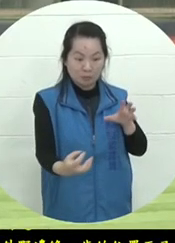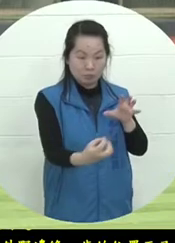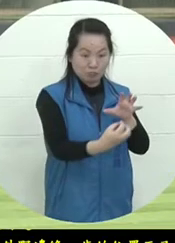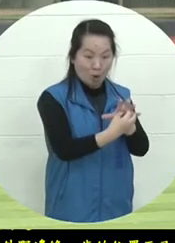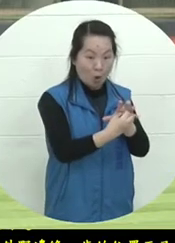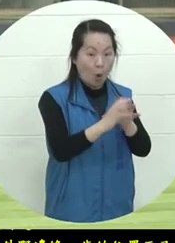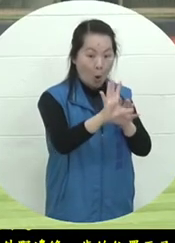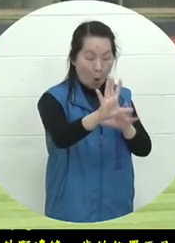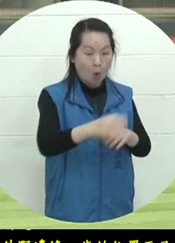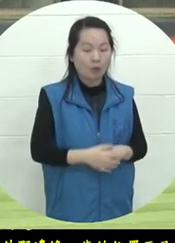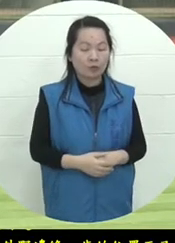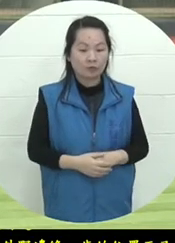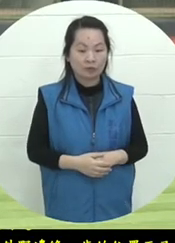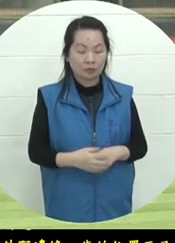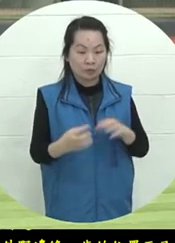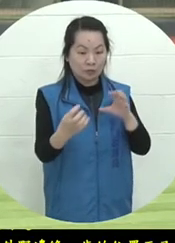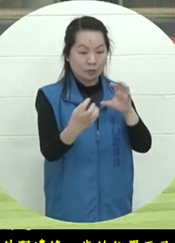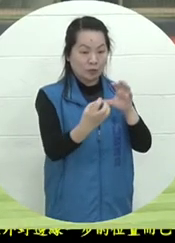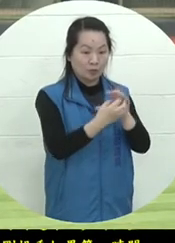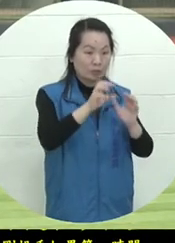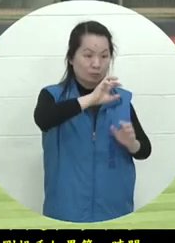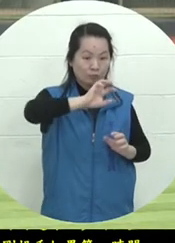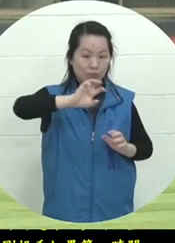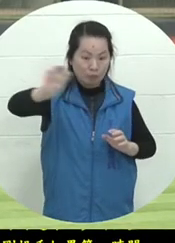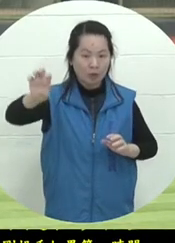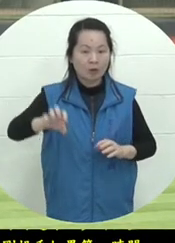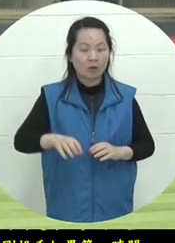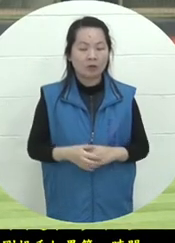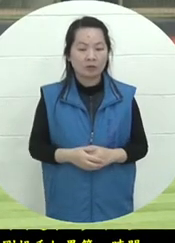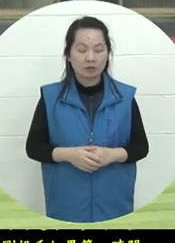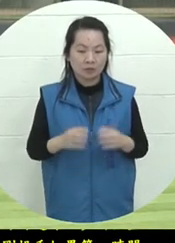should be able to successfully complete a pass to home plate and then to first base. It was a double play